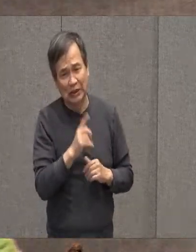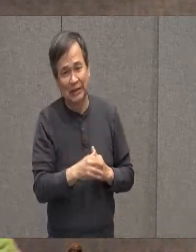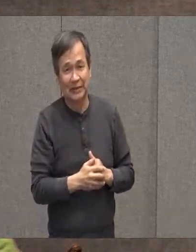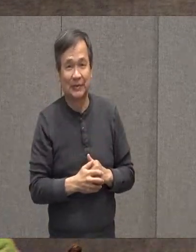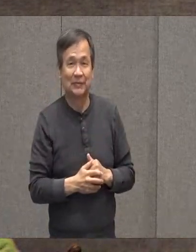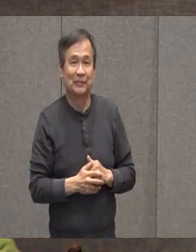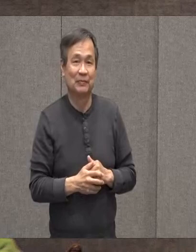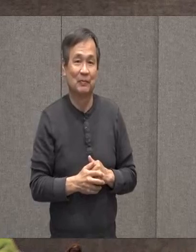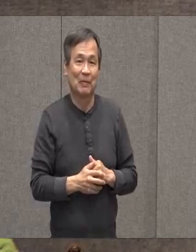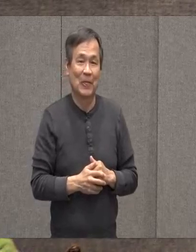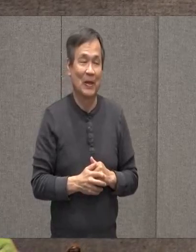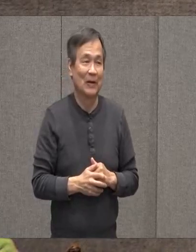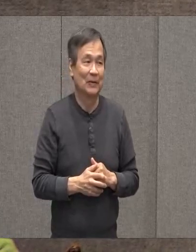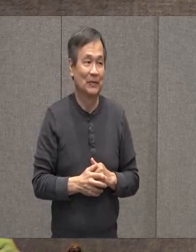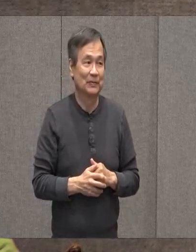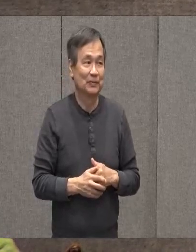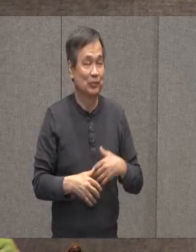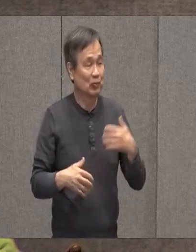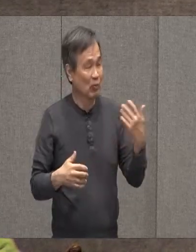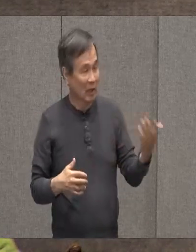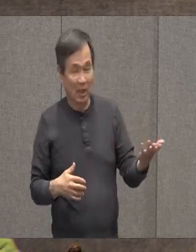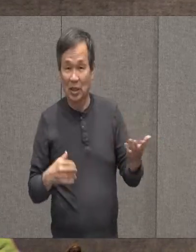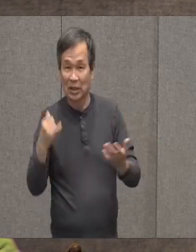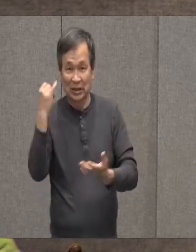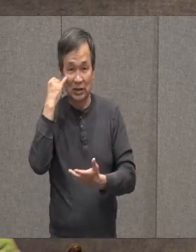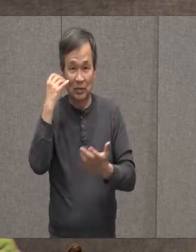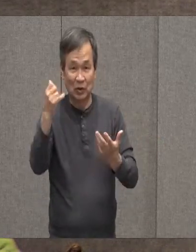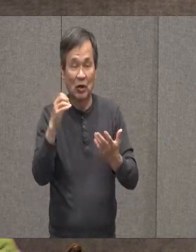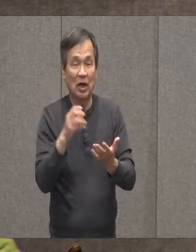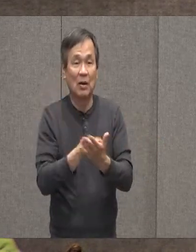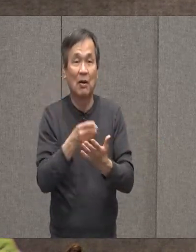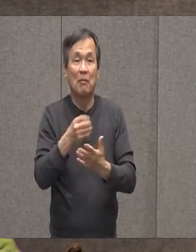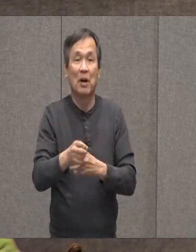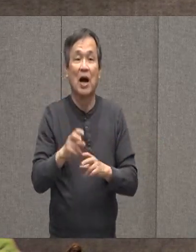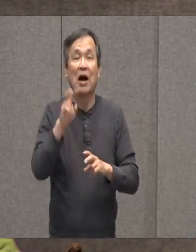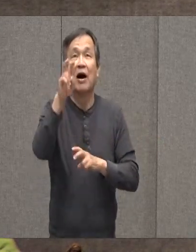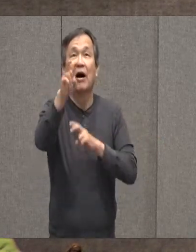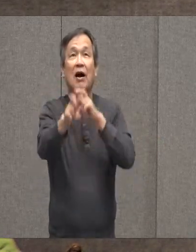What if we wanted to buy a Ferris wheel for $10,000?